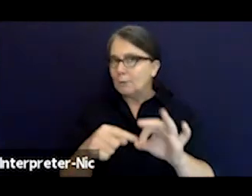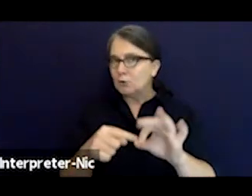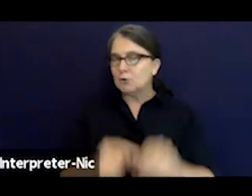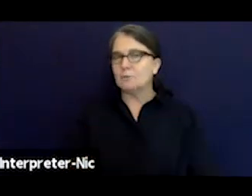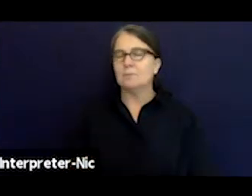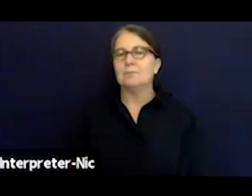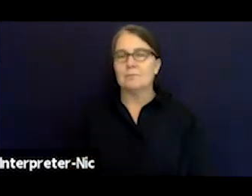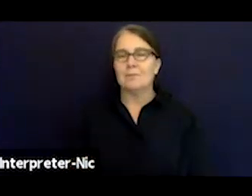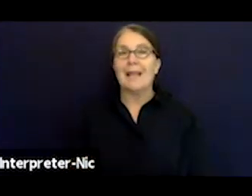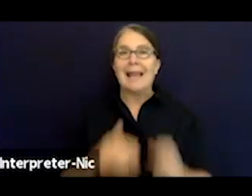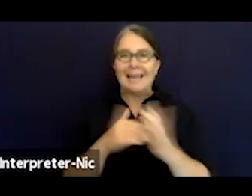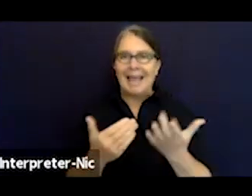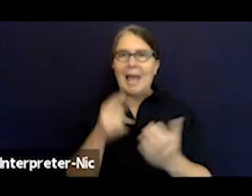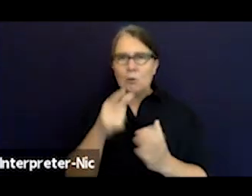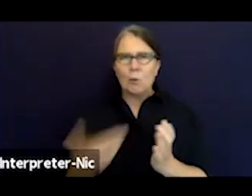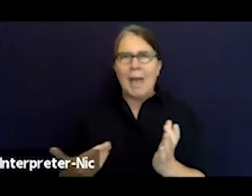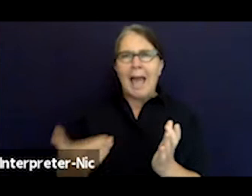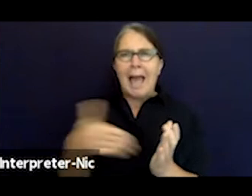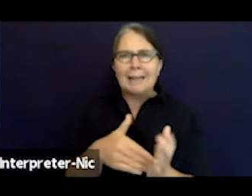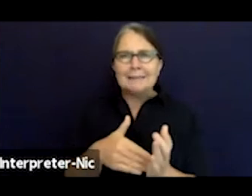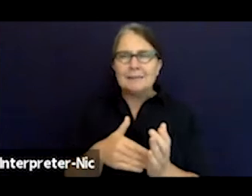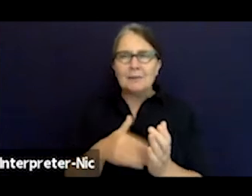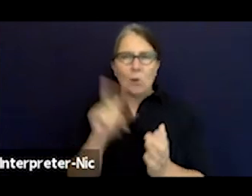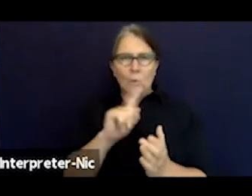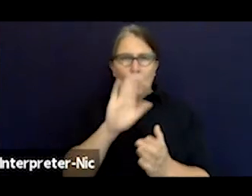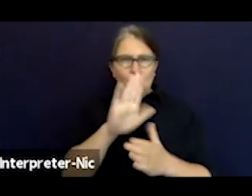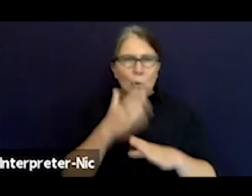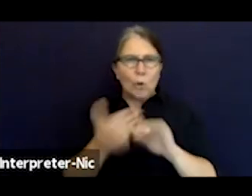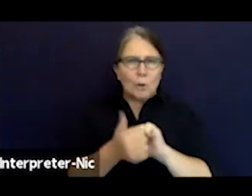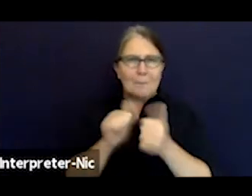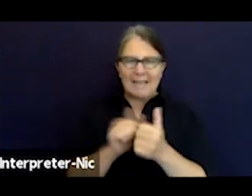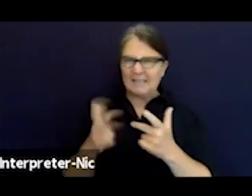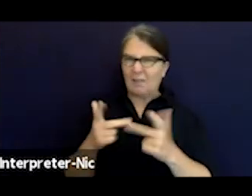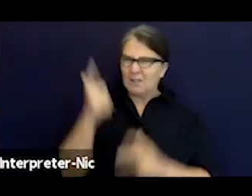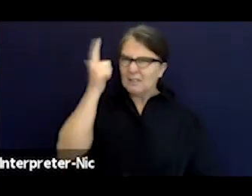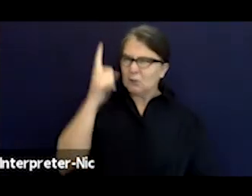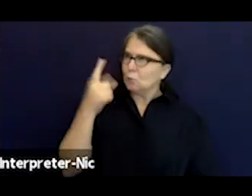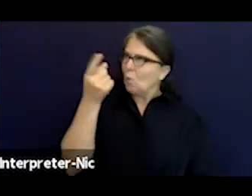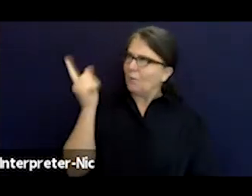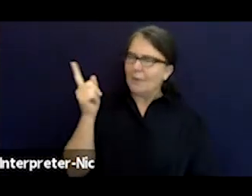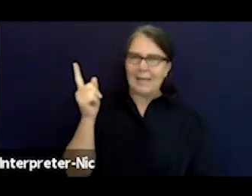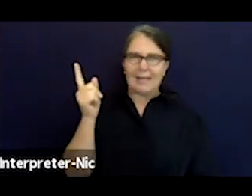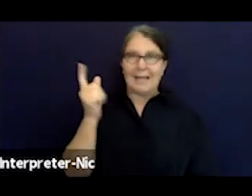in the chat, how might our instructor colleagues actually feel when they get that piece of paper?